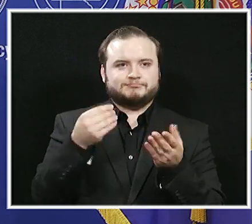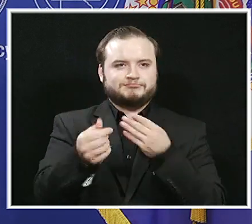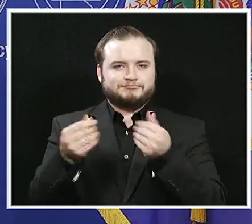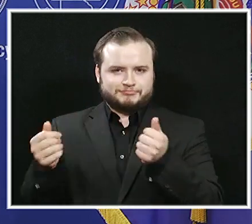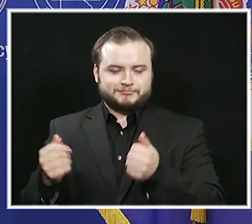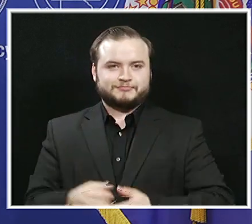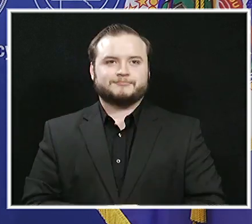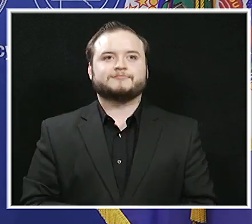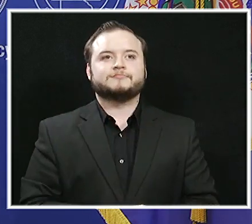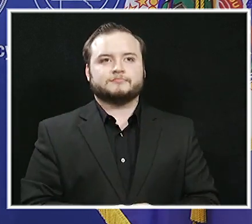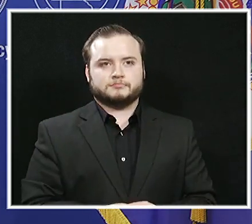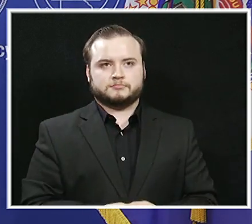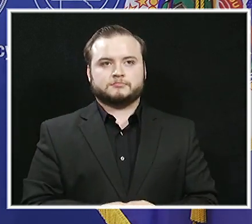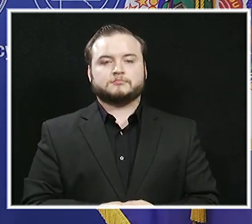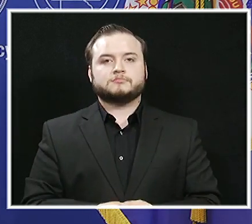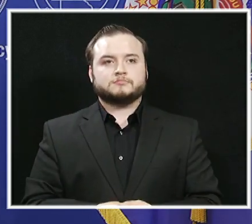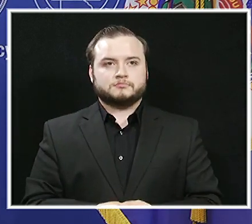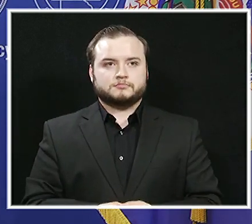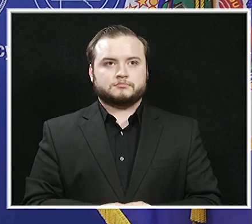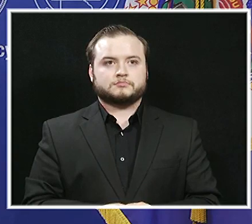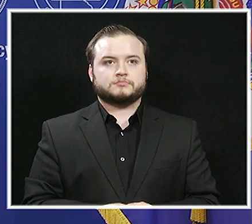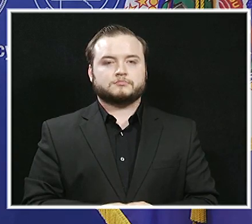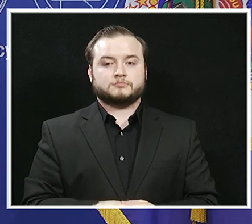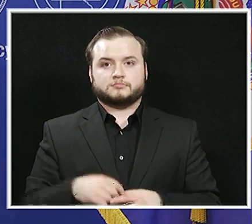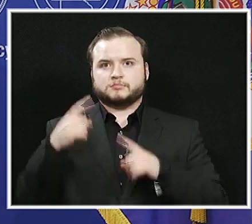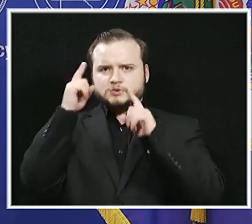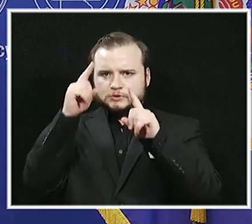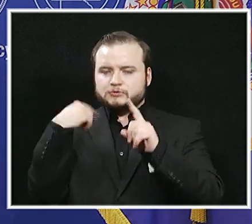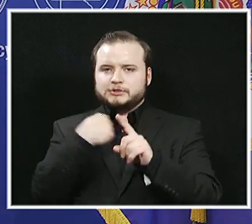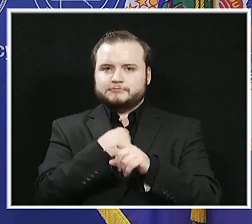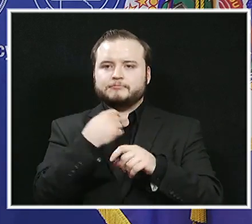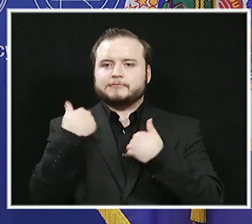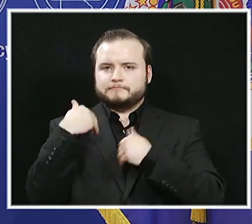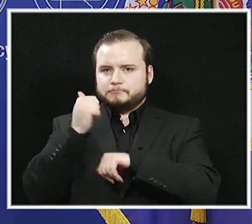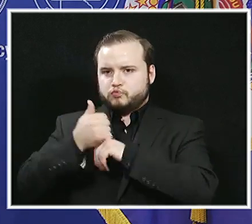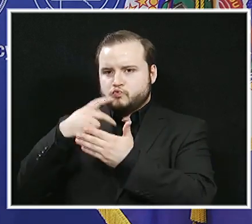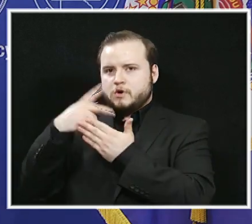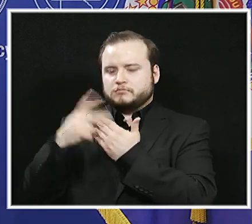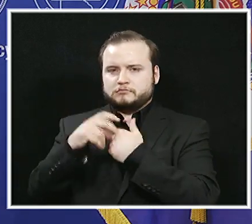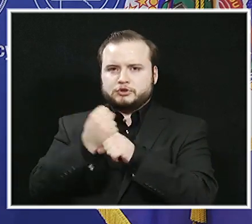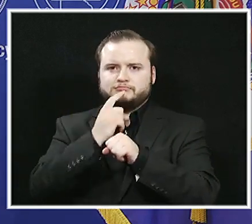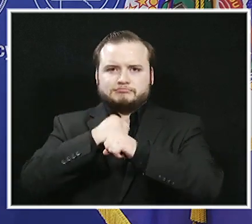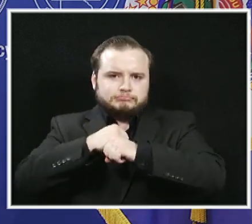more payments go out today. We're moving very carefully, methodically to get that right.